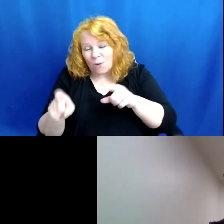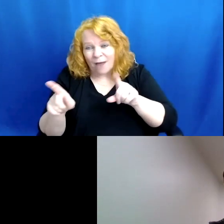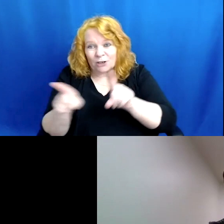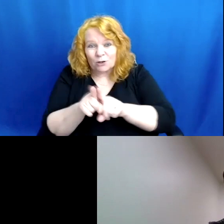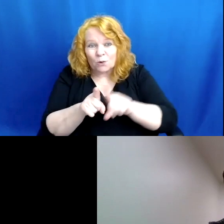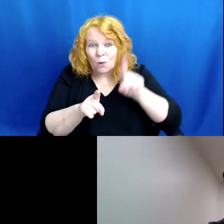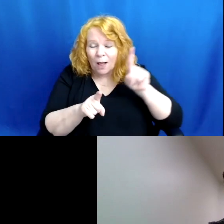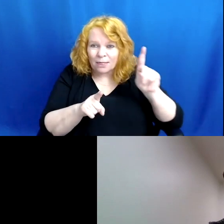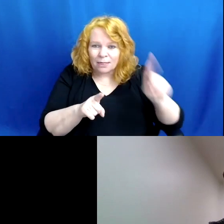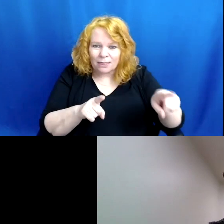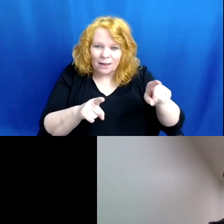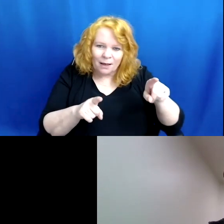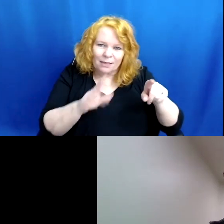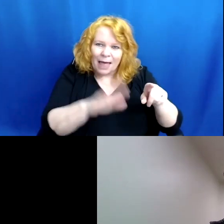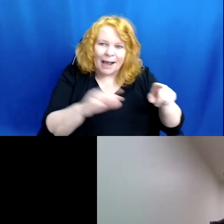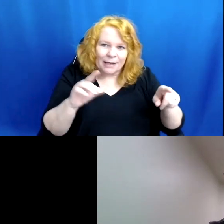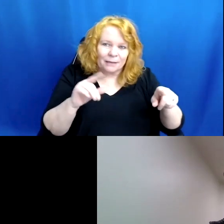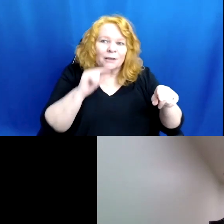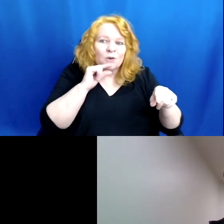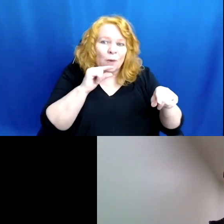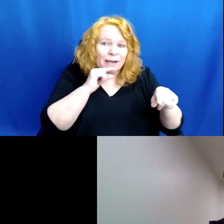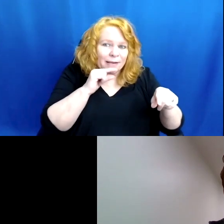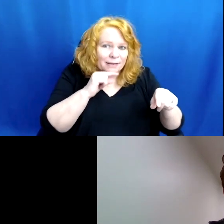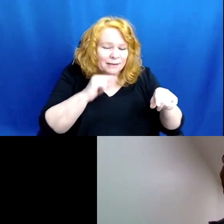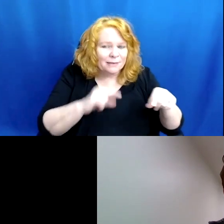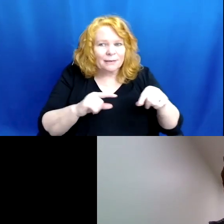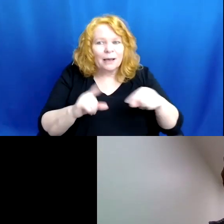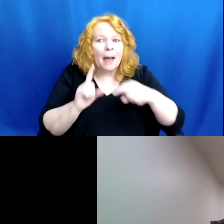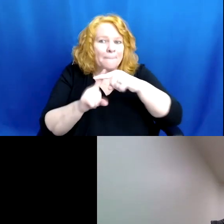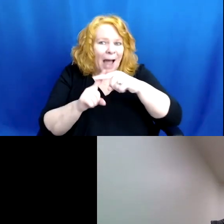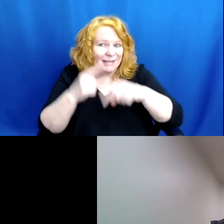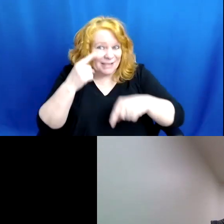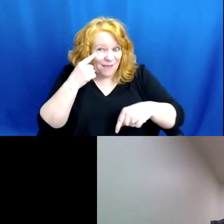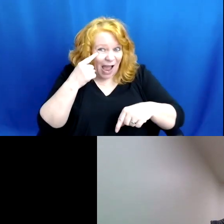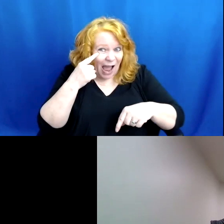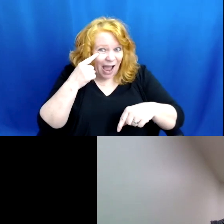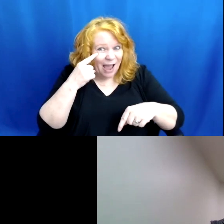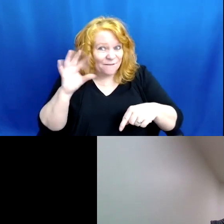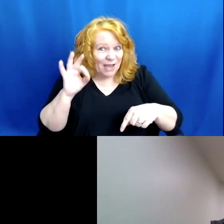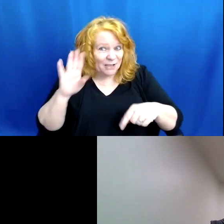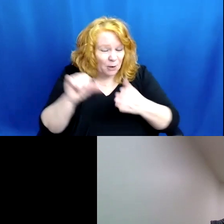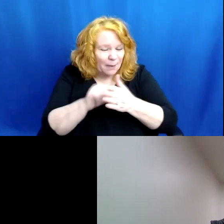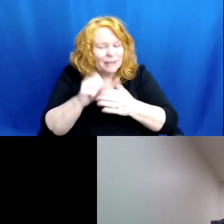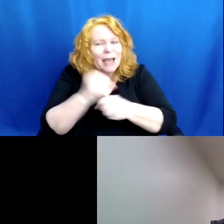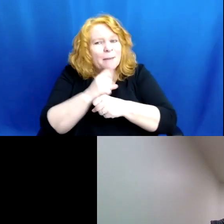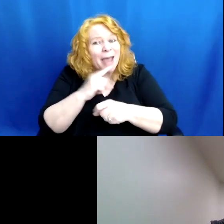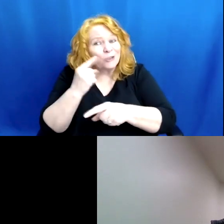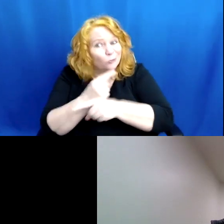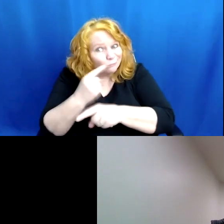You will have to add Gwen as a friend and she will look at the spreadsheet to double check to see that you are approved family members to be in the family group.